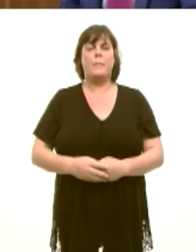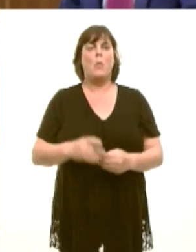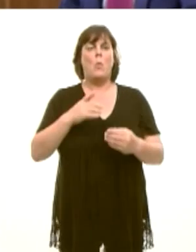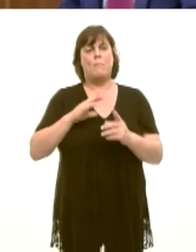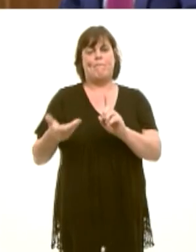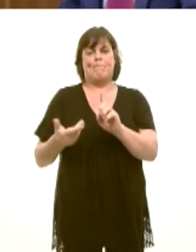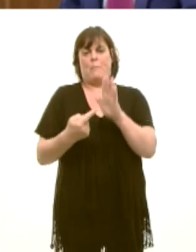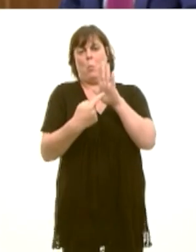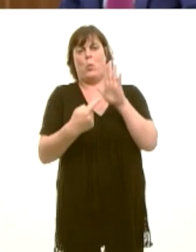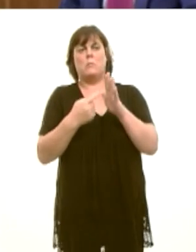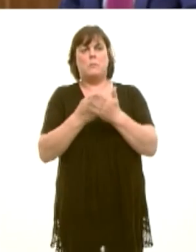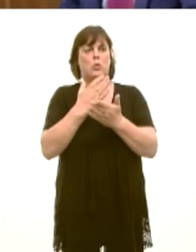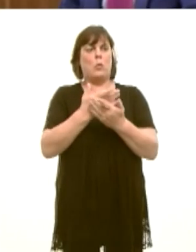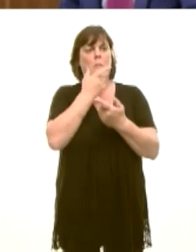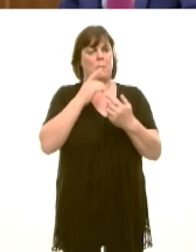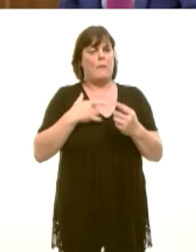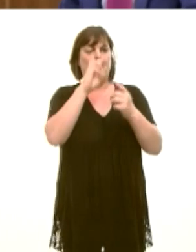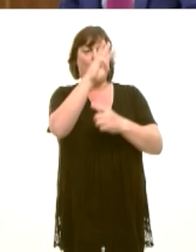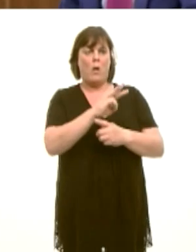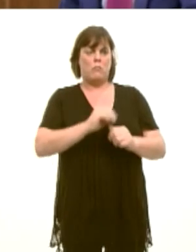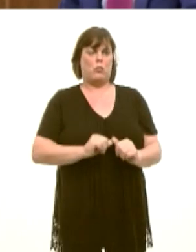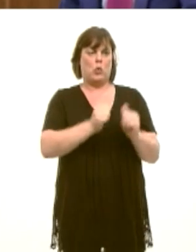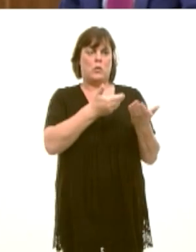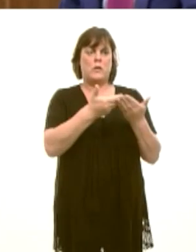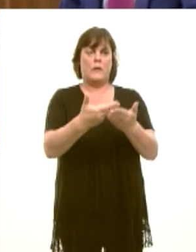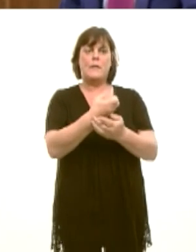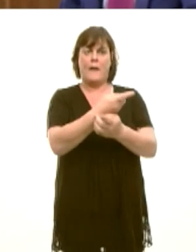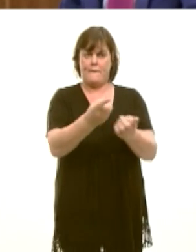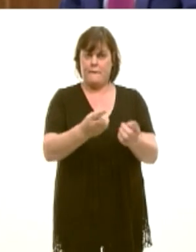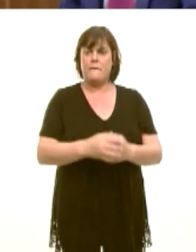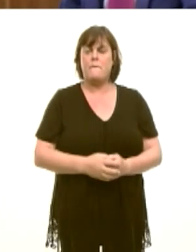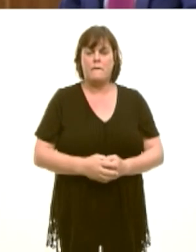service that they wish to have. We believe that is happening; we believe that it will